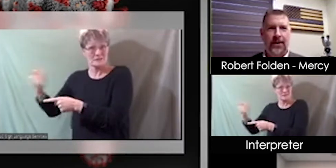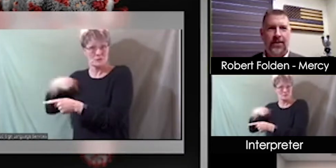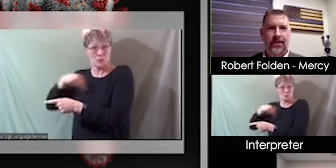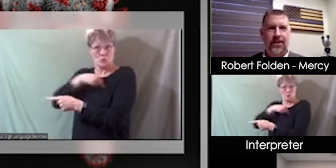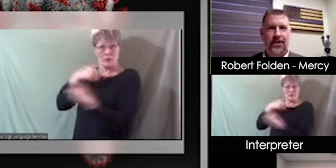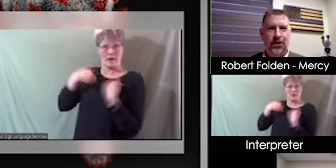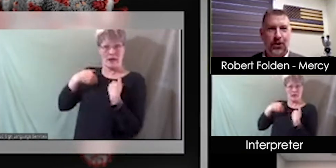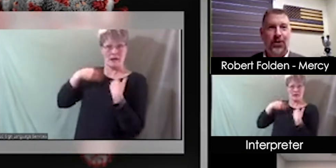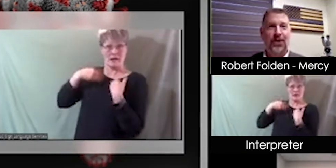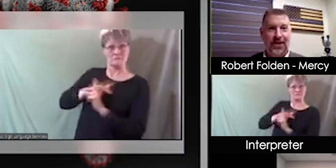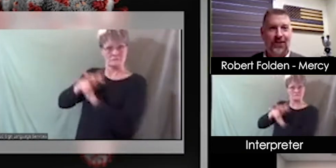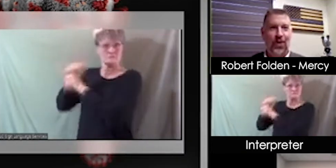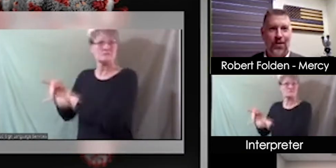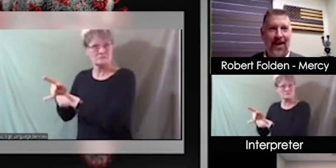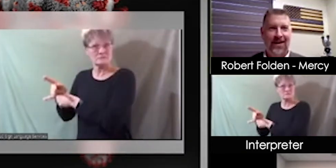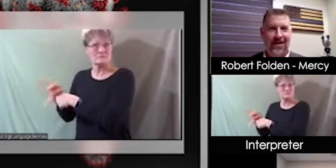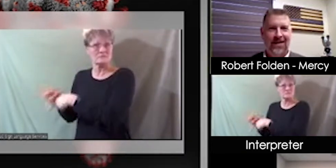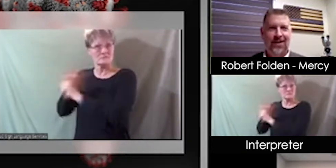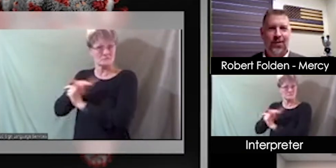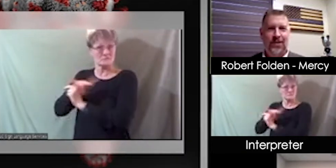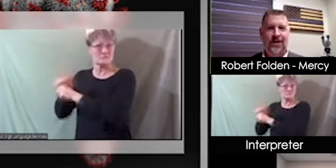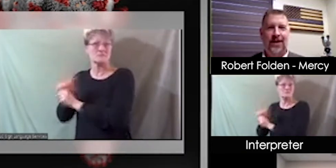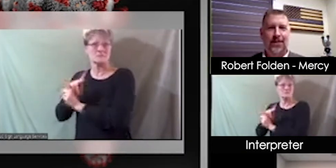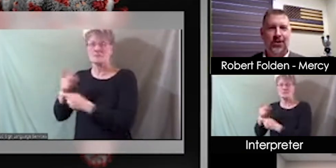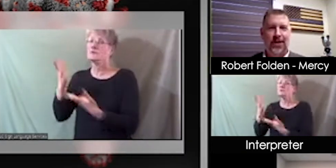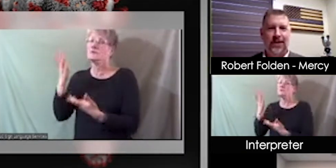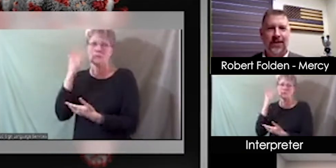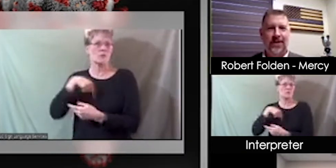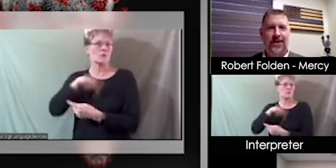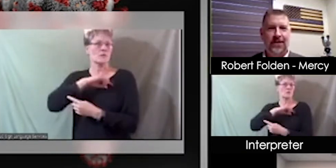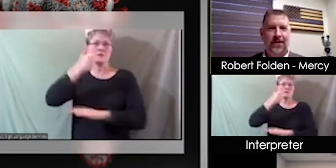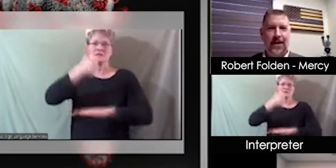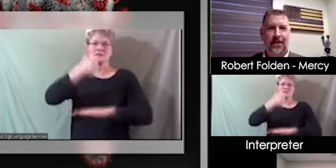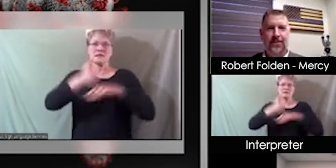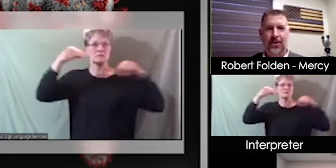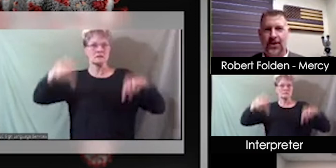wanted to do this format was to demonstrate that this isn't about